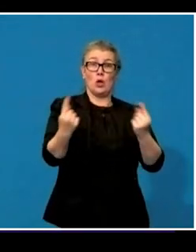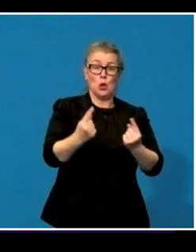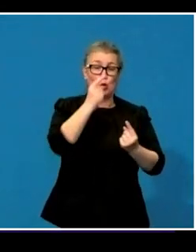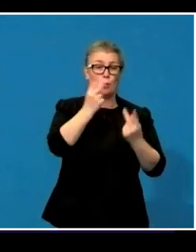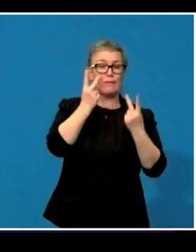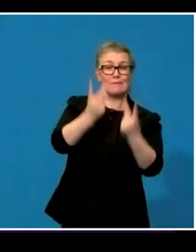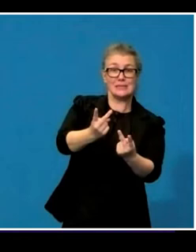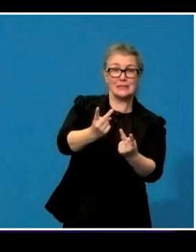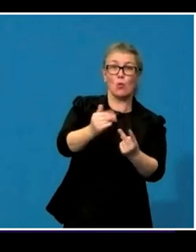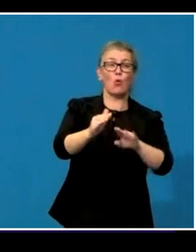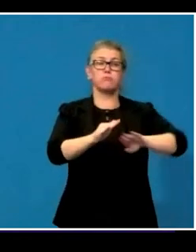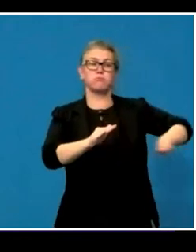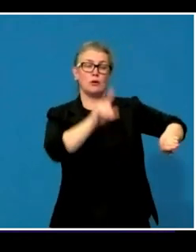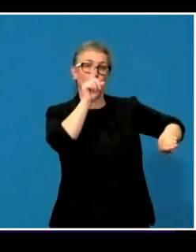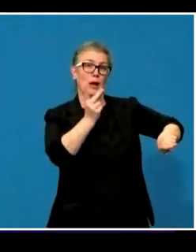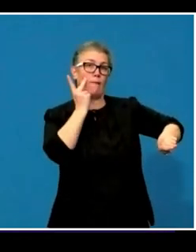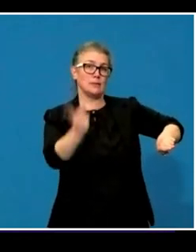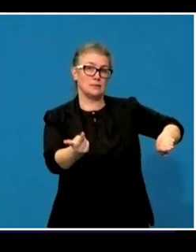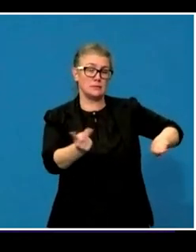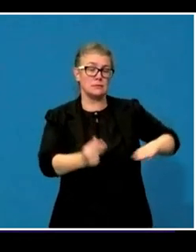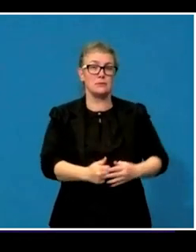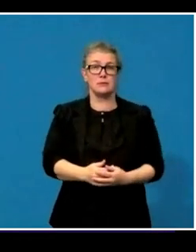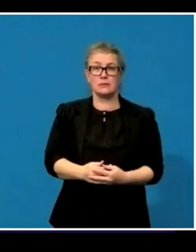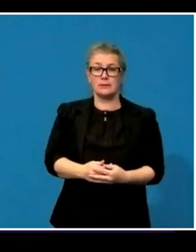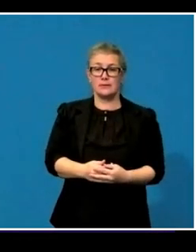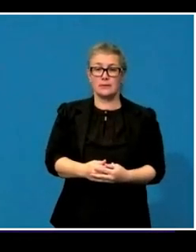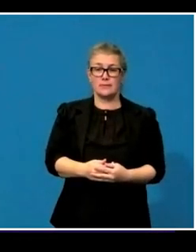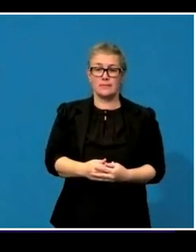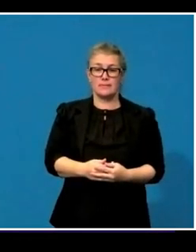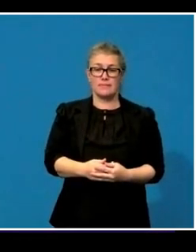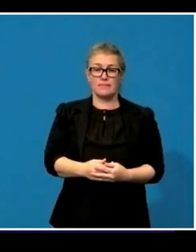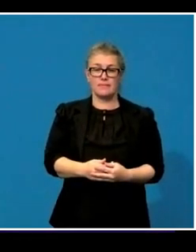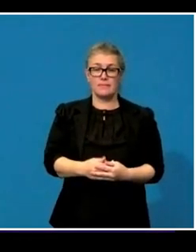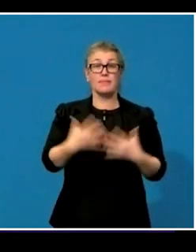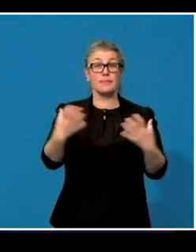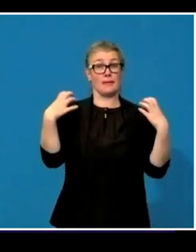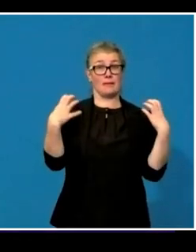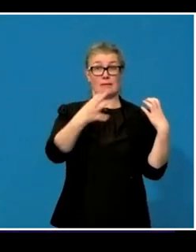go to the house. CHAIR: So, it was the change, as it were, back to the Territory as